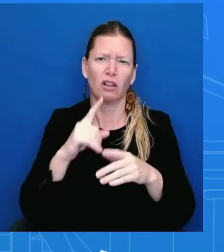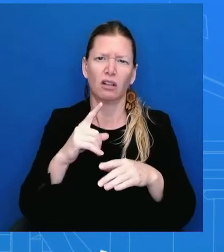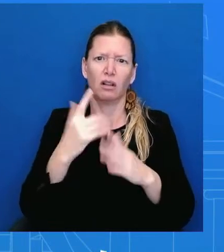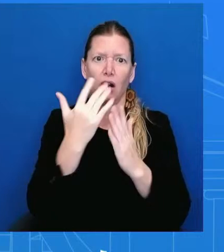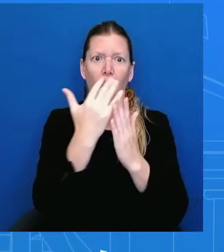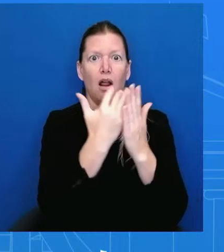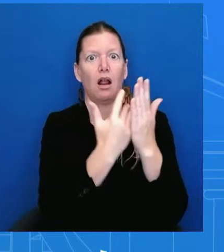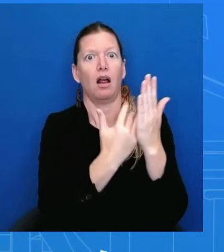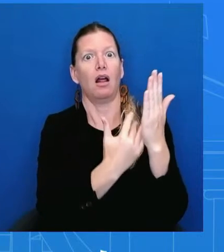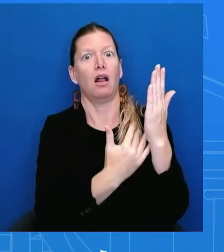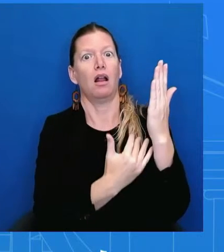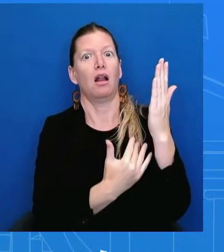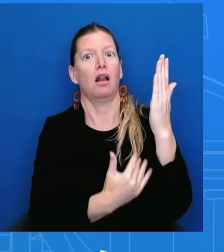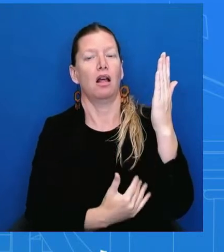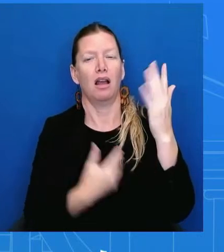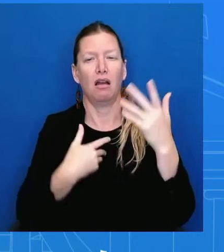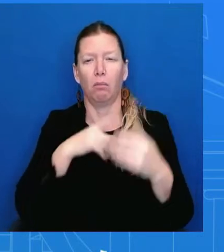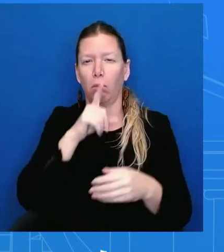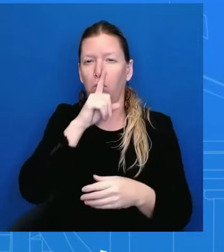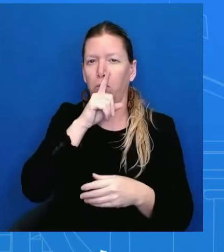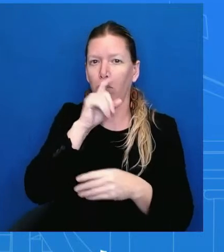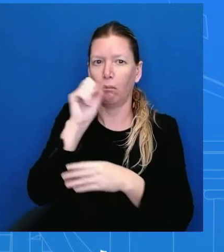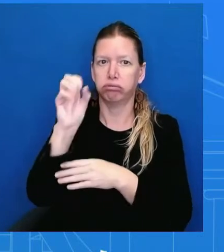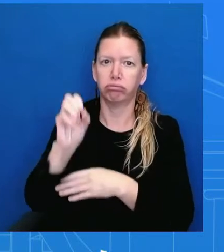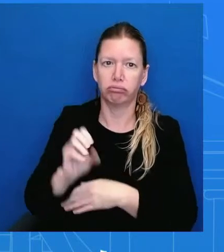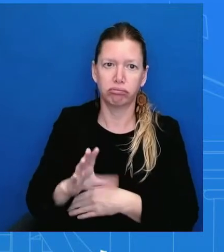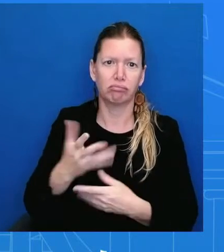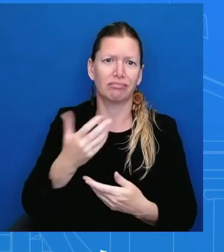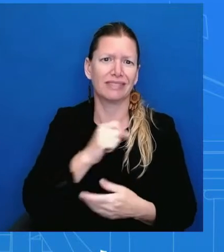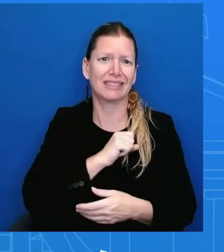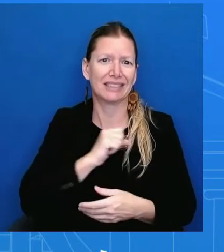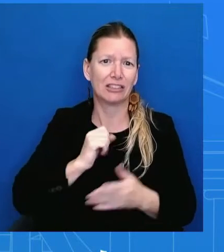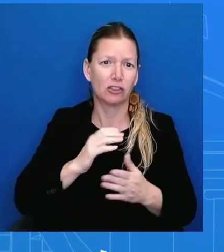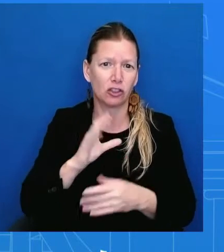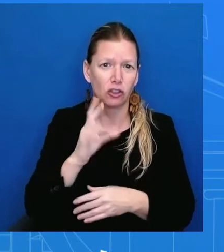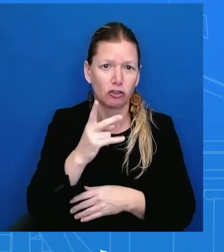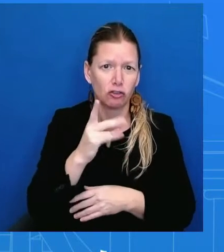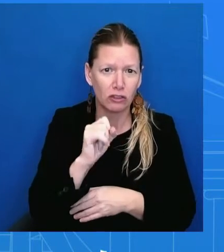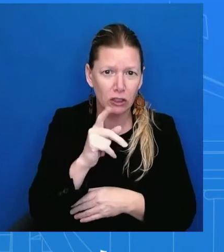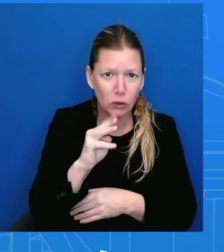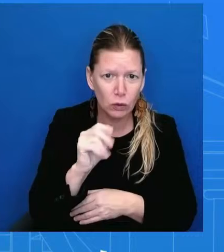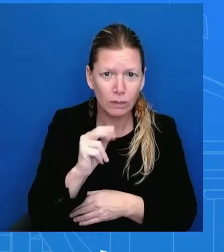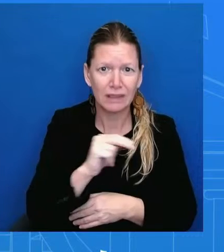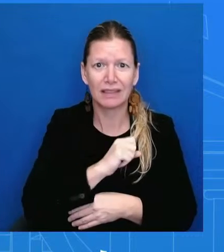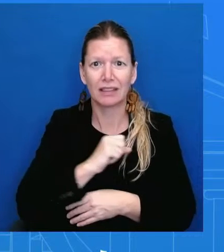Senator Alex Padilla, Senator Chuck Schumer, Senator Bernie Sanders, Senator Row- -- Raphael Warnock.